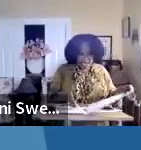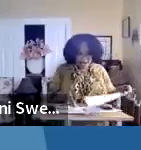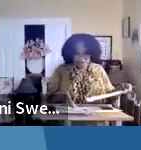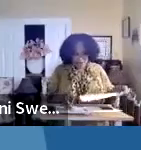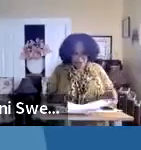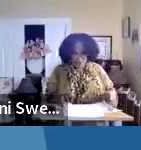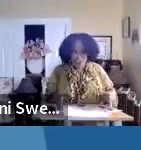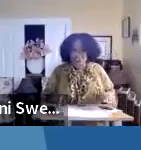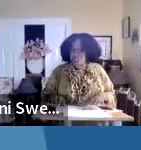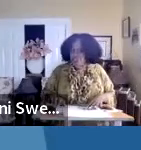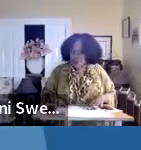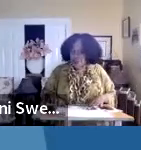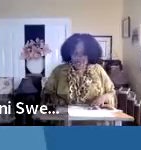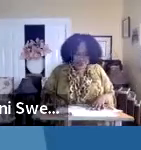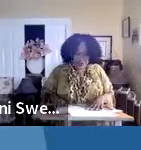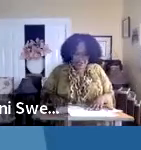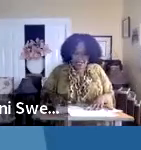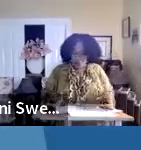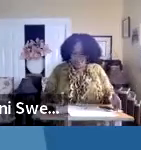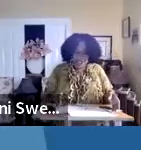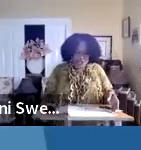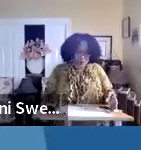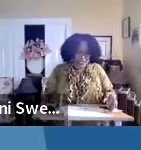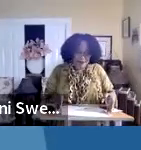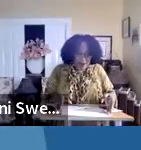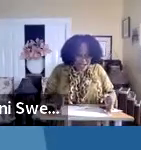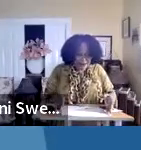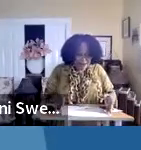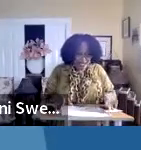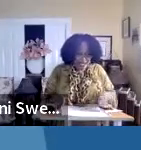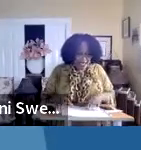piece that I just want to let